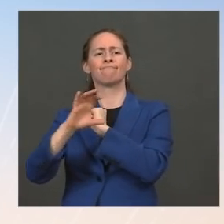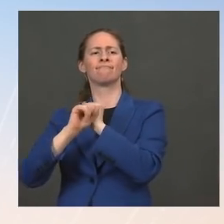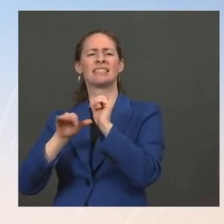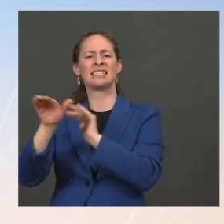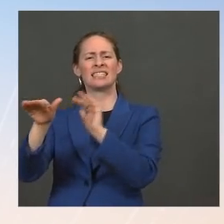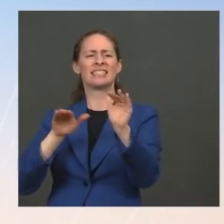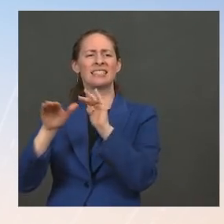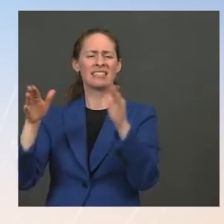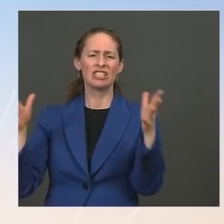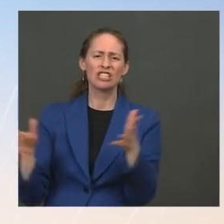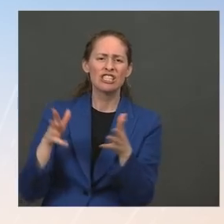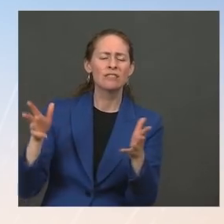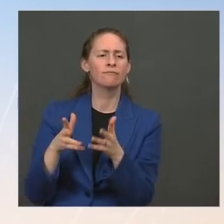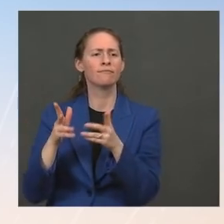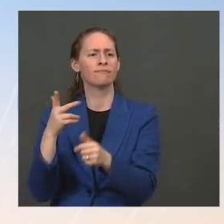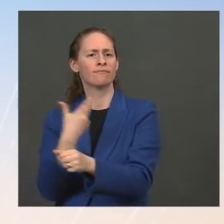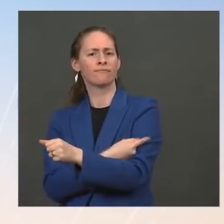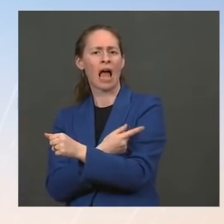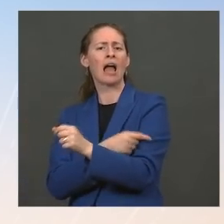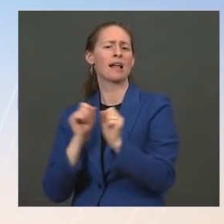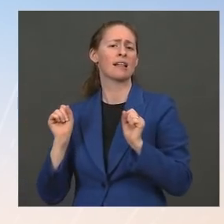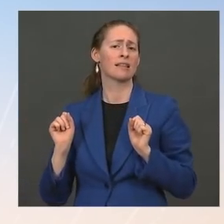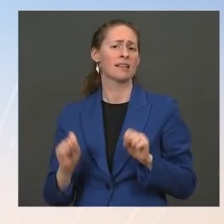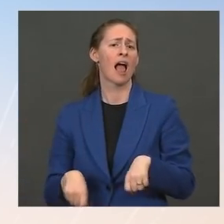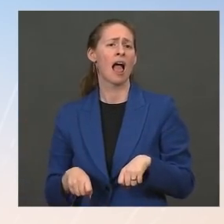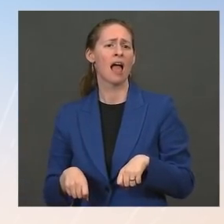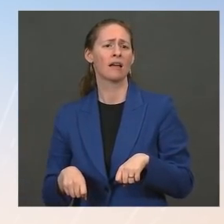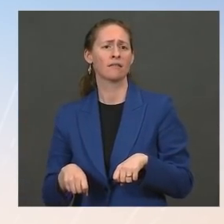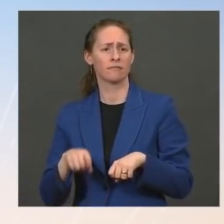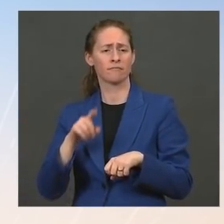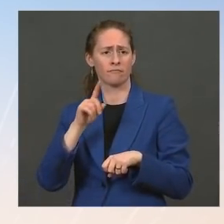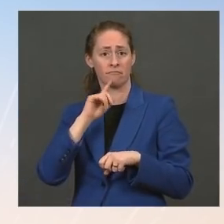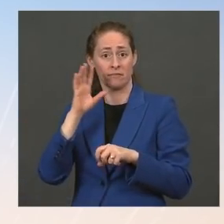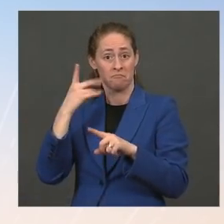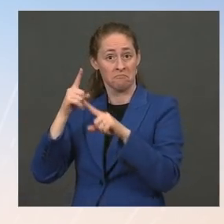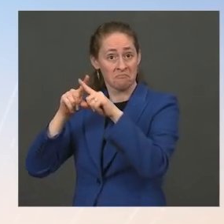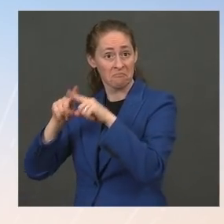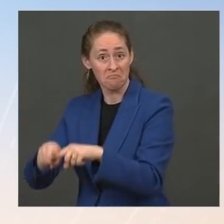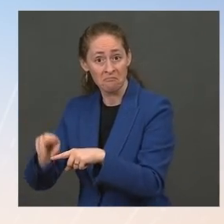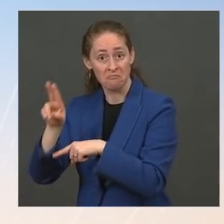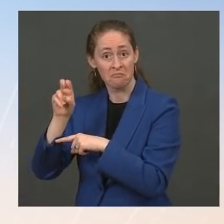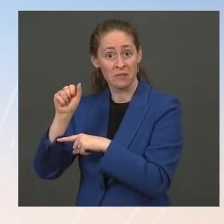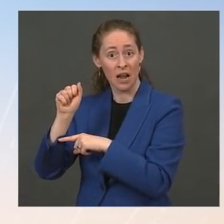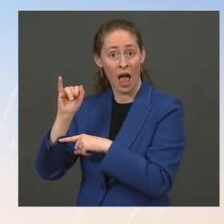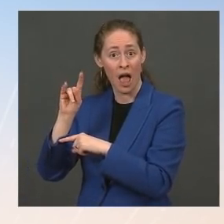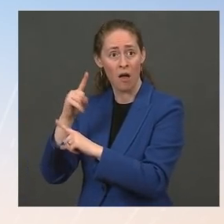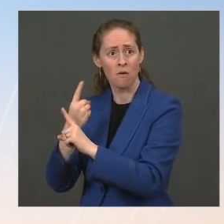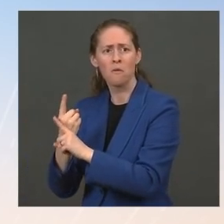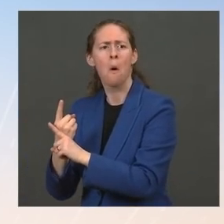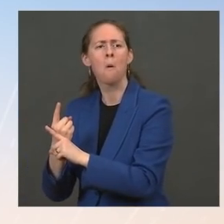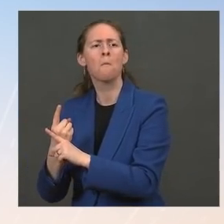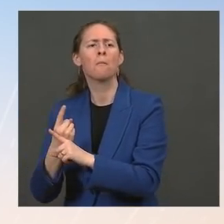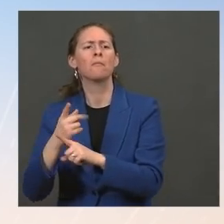And it's not just USAID; it's across government -- including PEPFAR, including NIH and CDC --